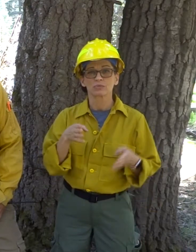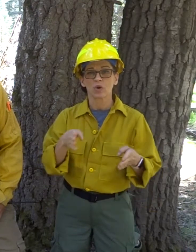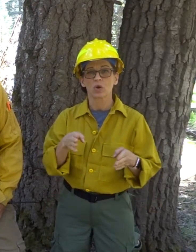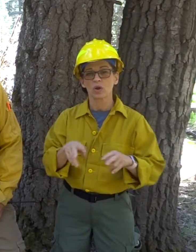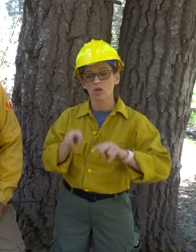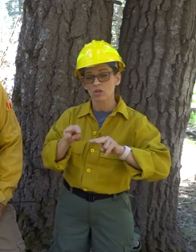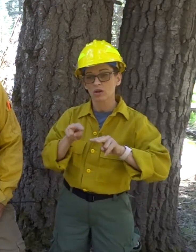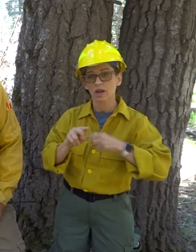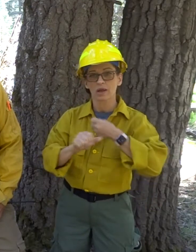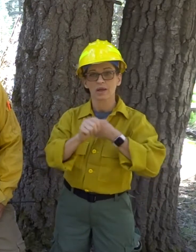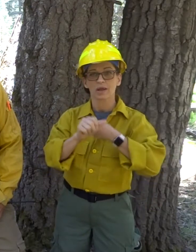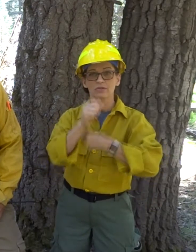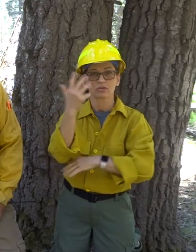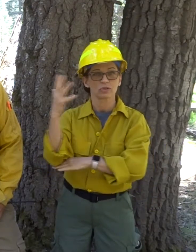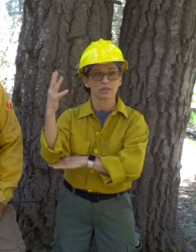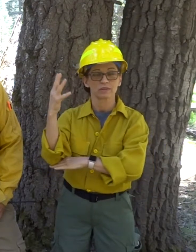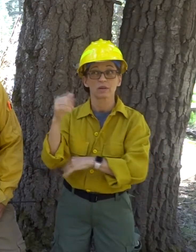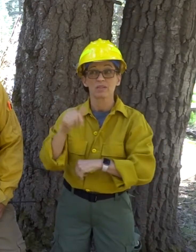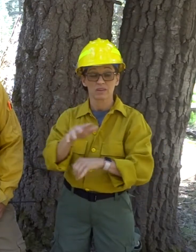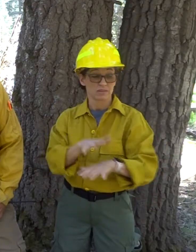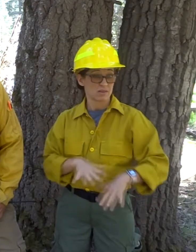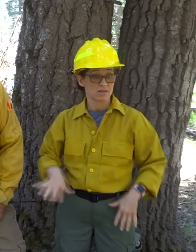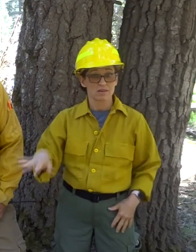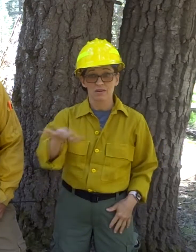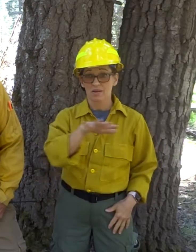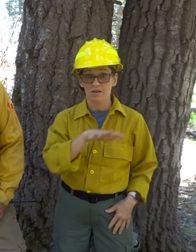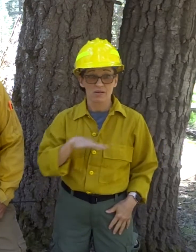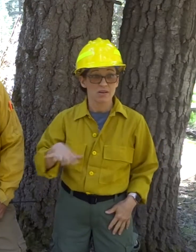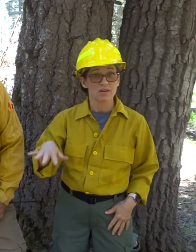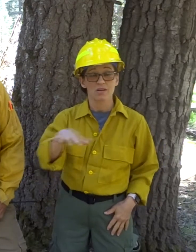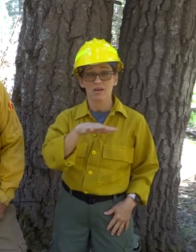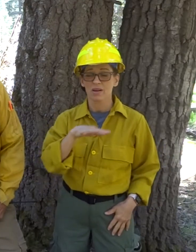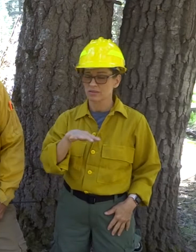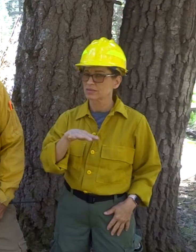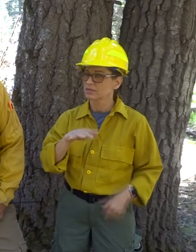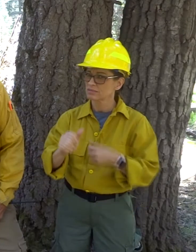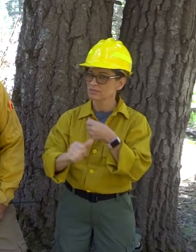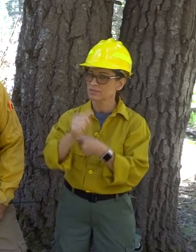This is an area we consider pretty dangerous for firefighters.